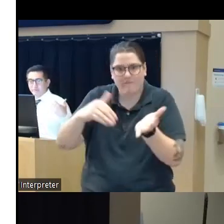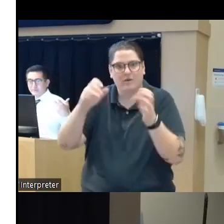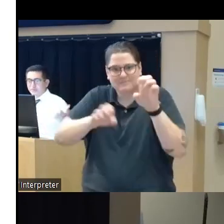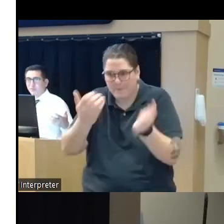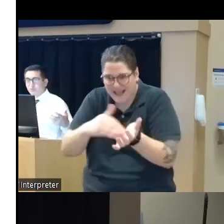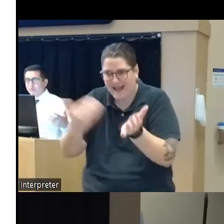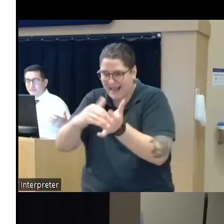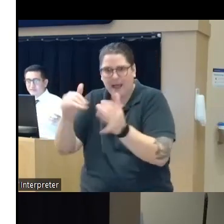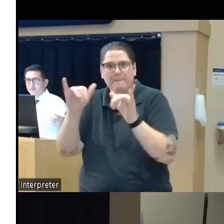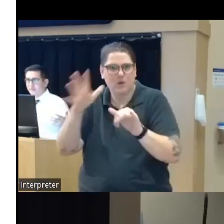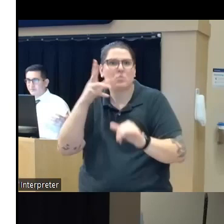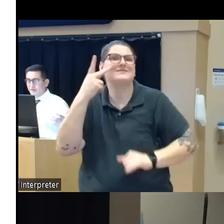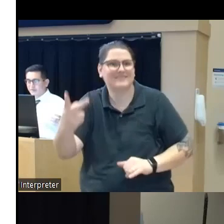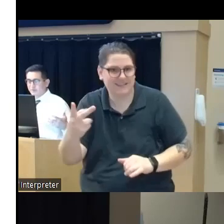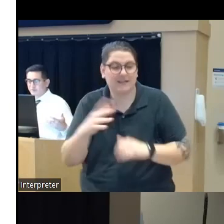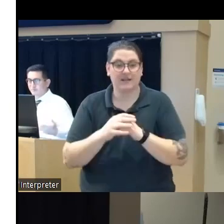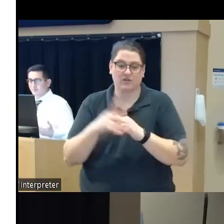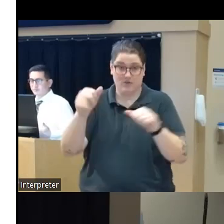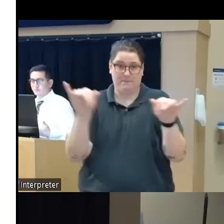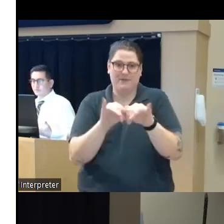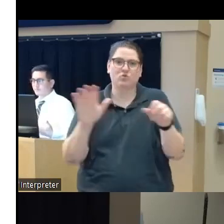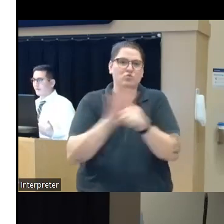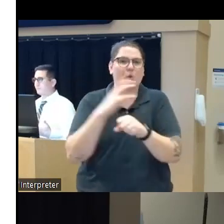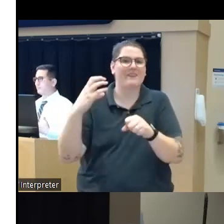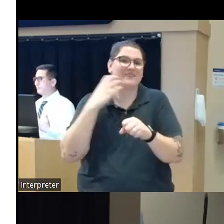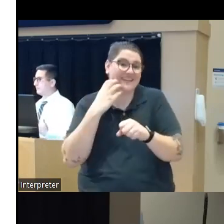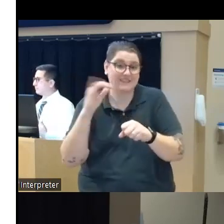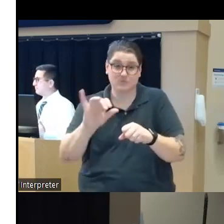um the total thickness of the eye so this is something that's really impactful you know